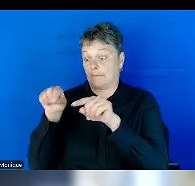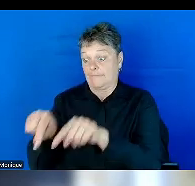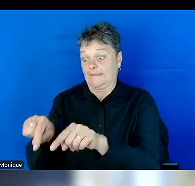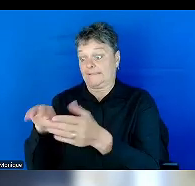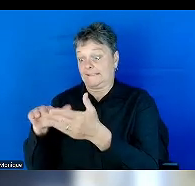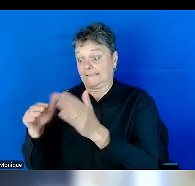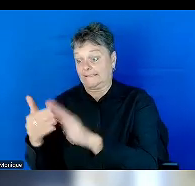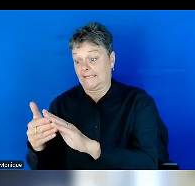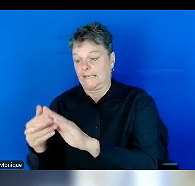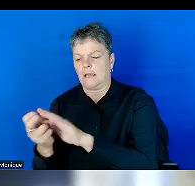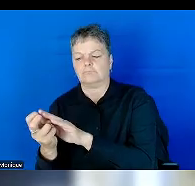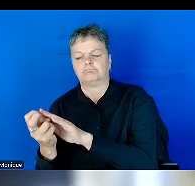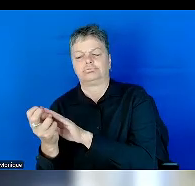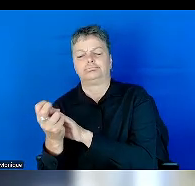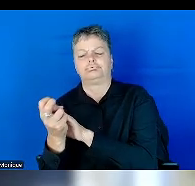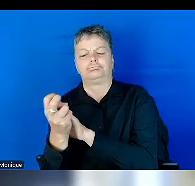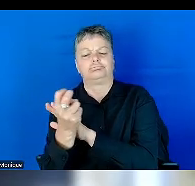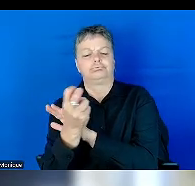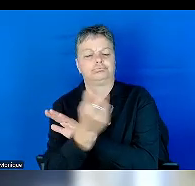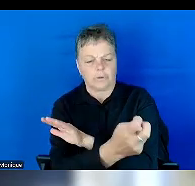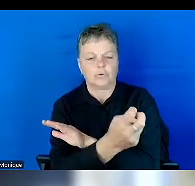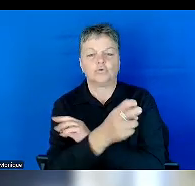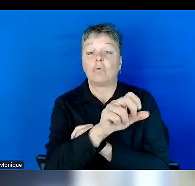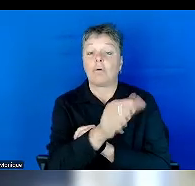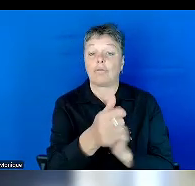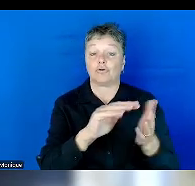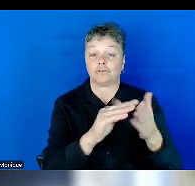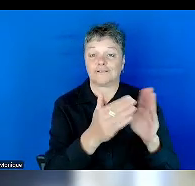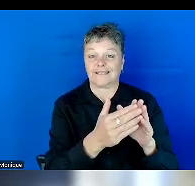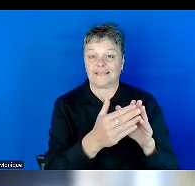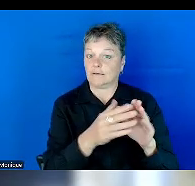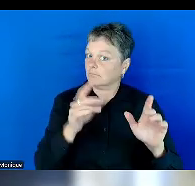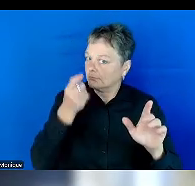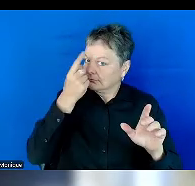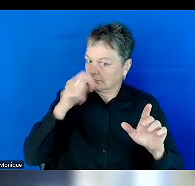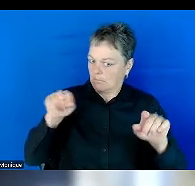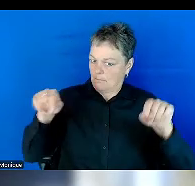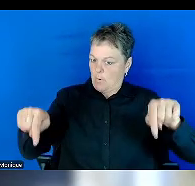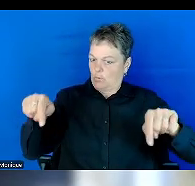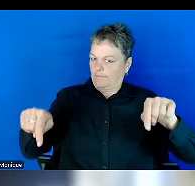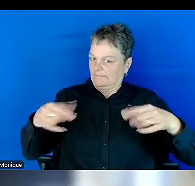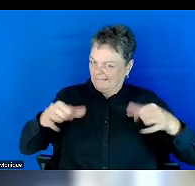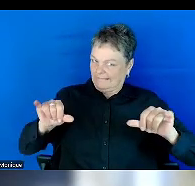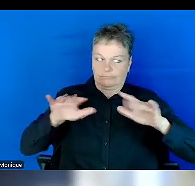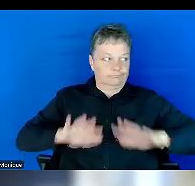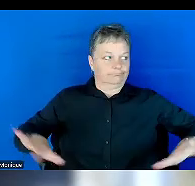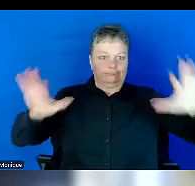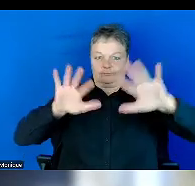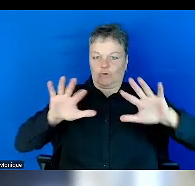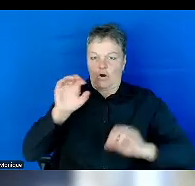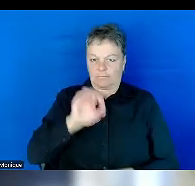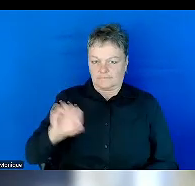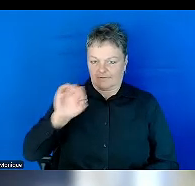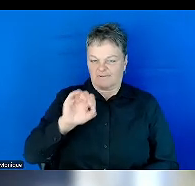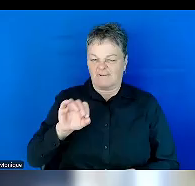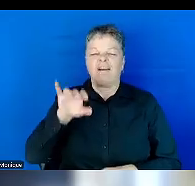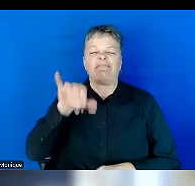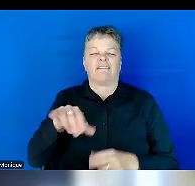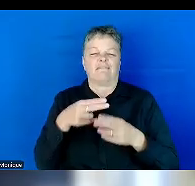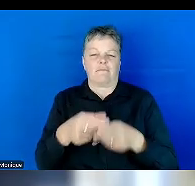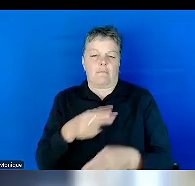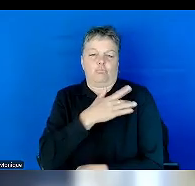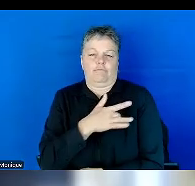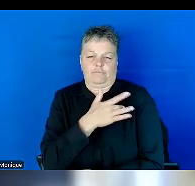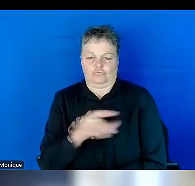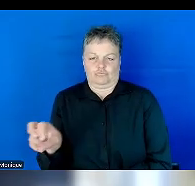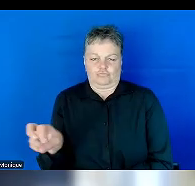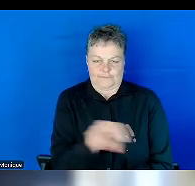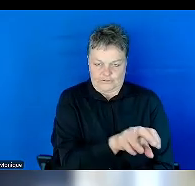province of Ontario. So those are considered provincial um transportation and also we do